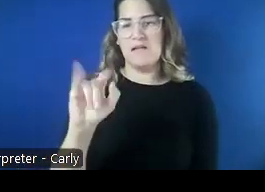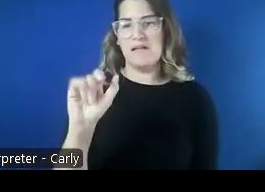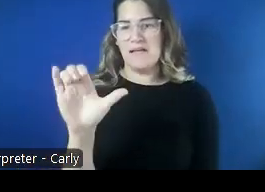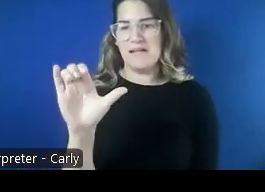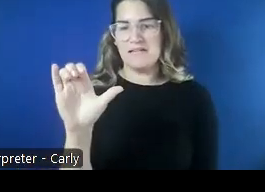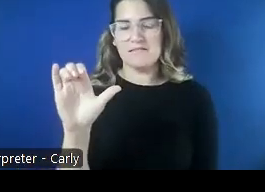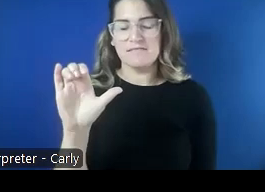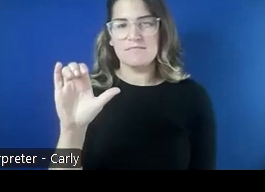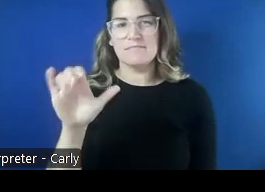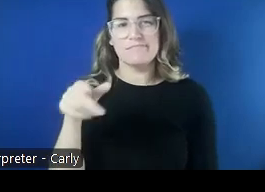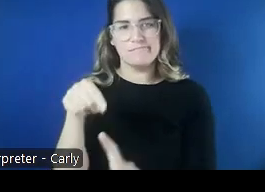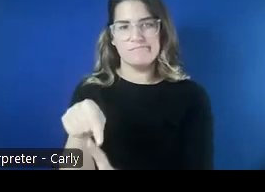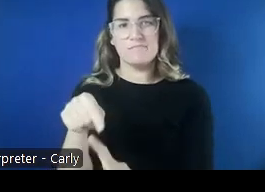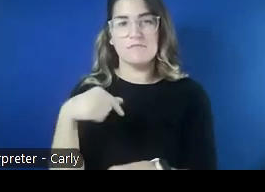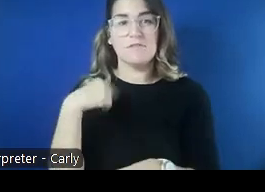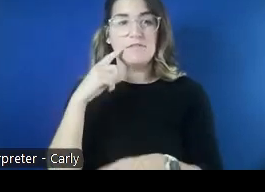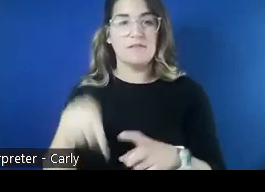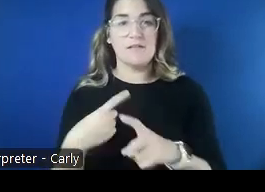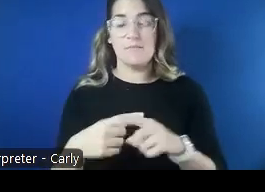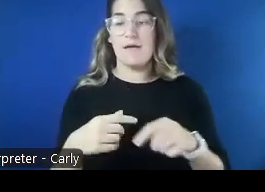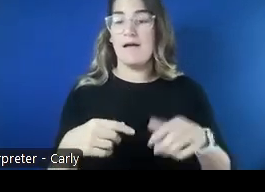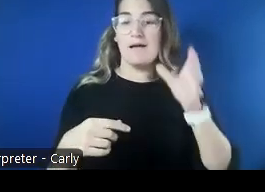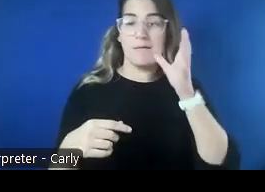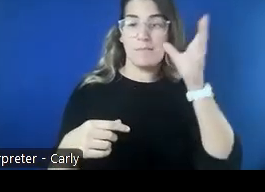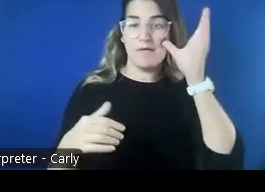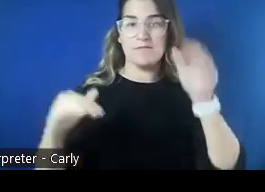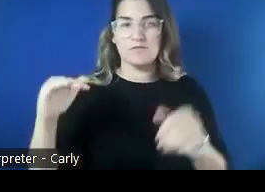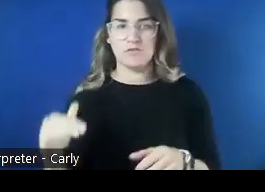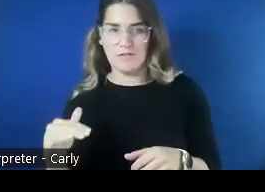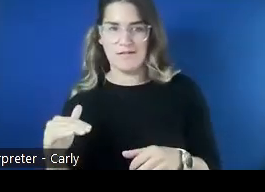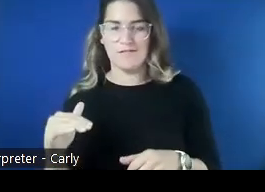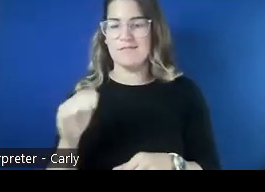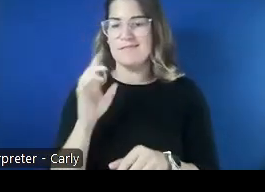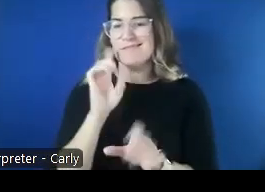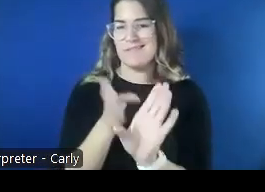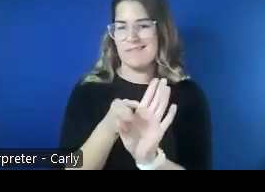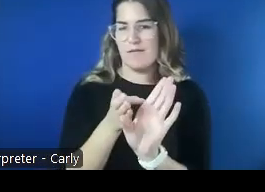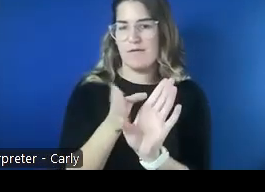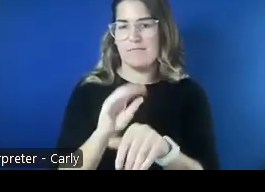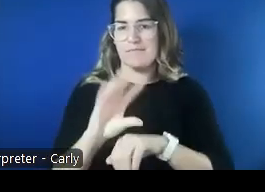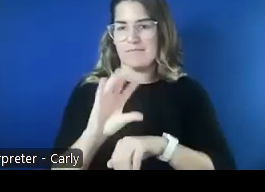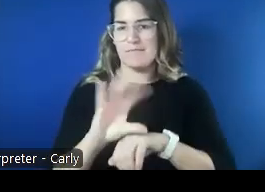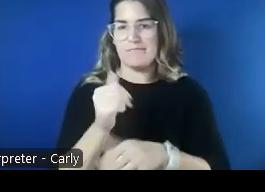child parent Psychotherapy kind of thing or pcit which we'll talk about very briefly um they focus